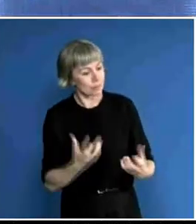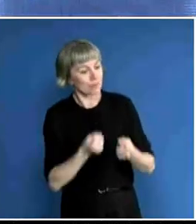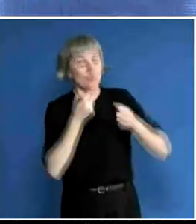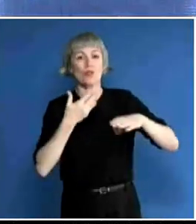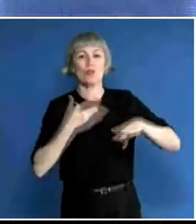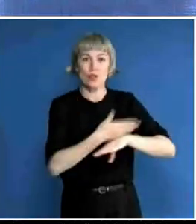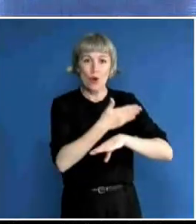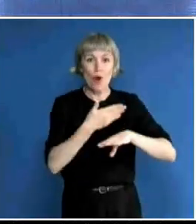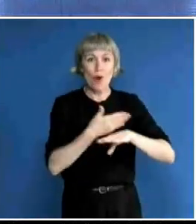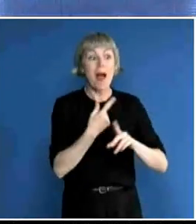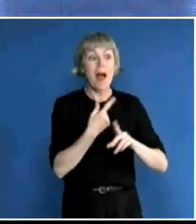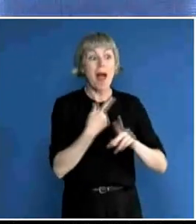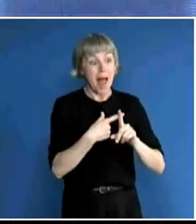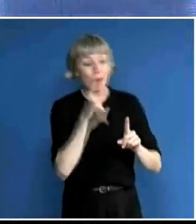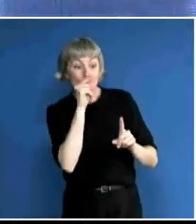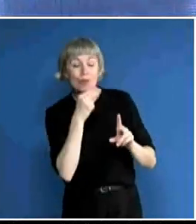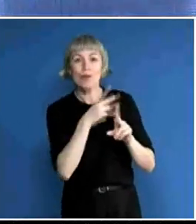income for people to meet their needs."